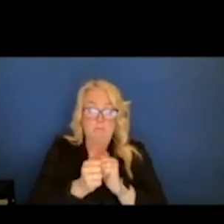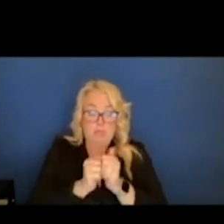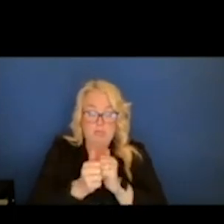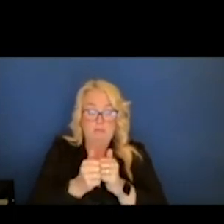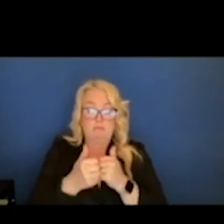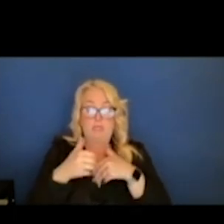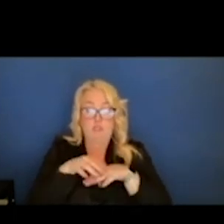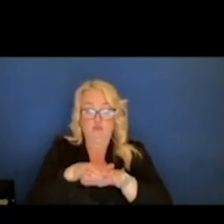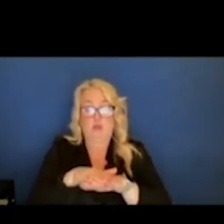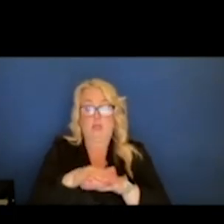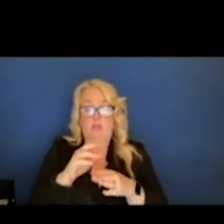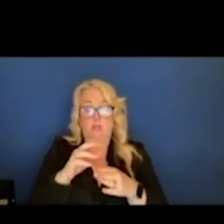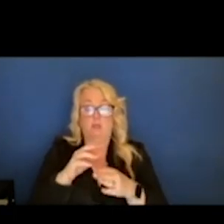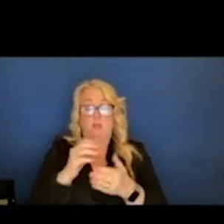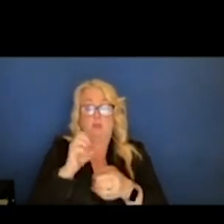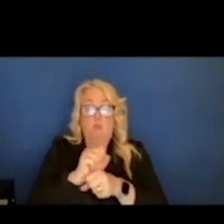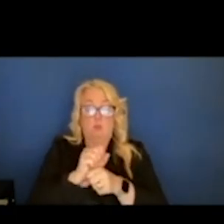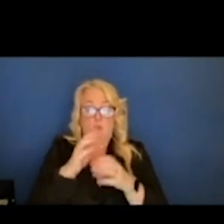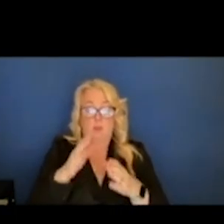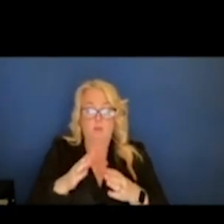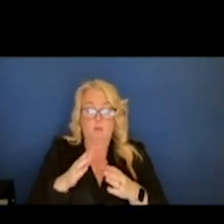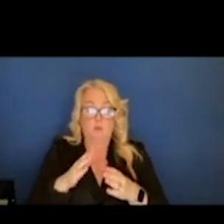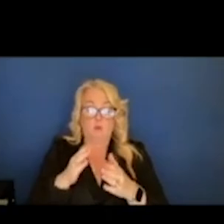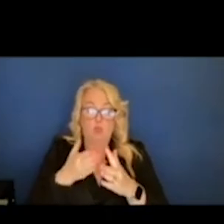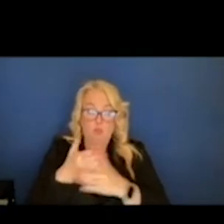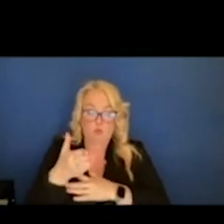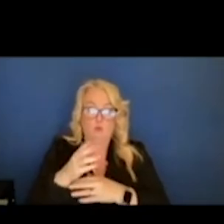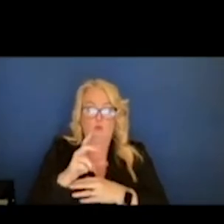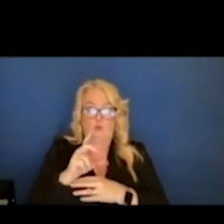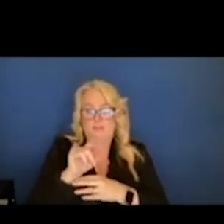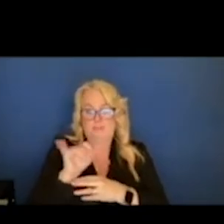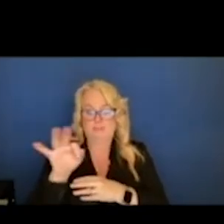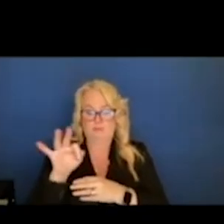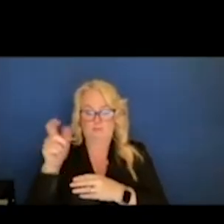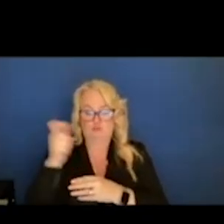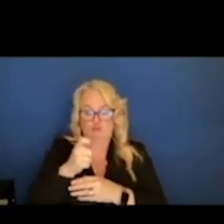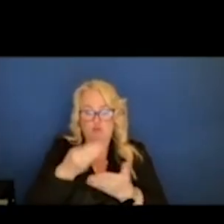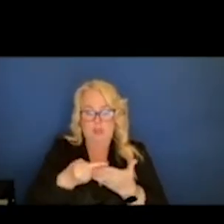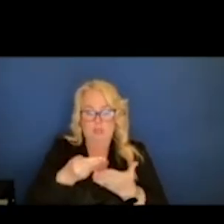through their DIF grant. Mark is one such success of the program.